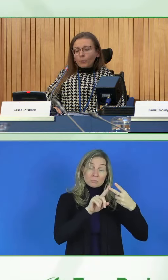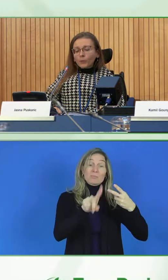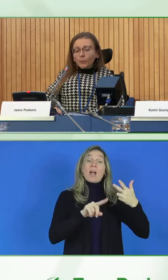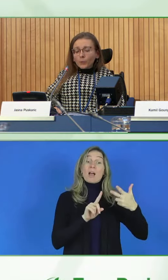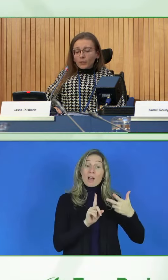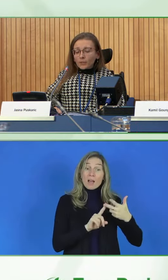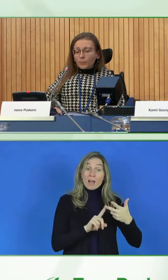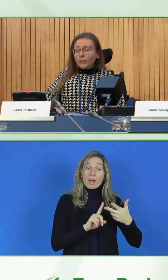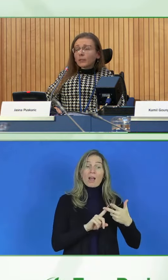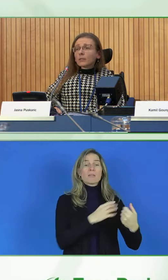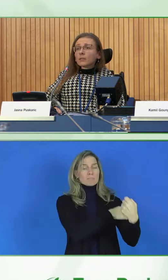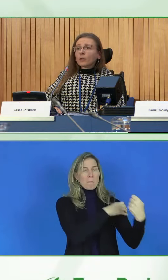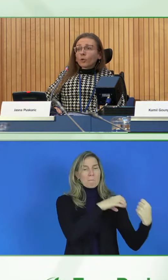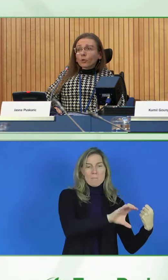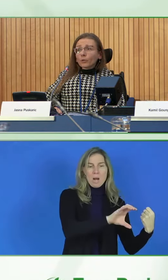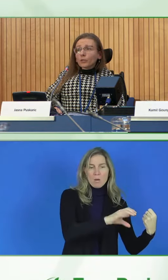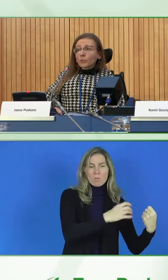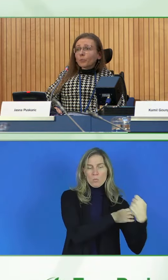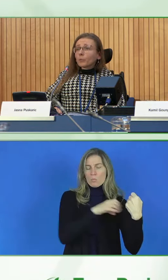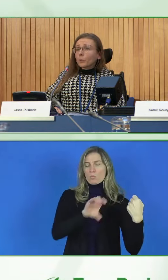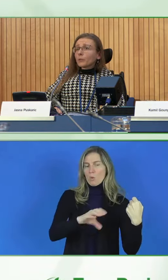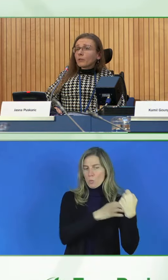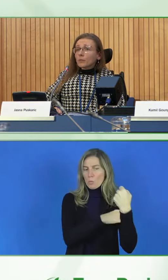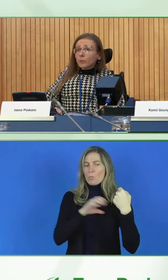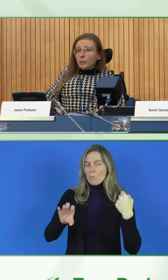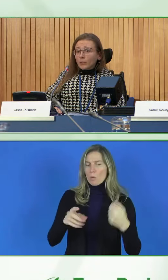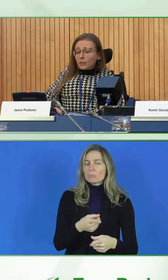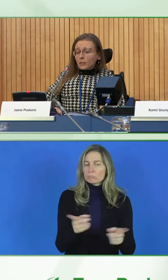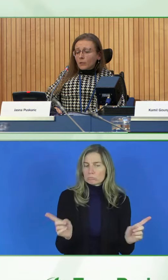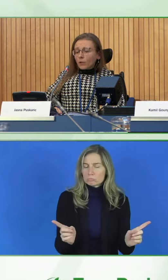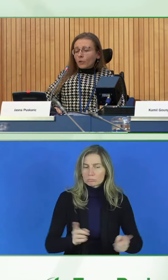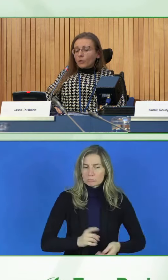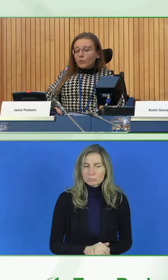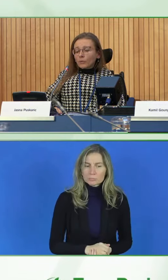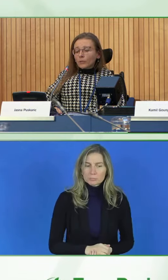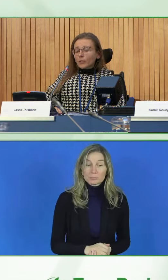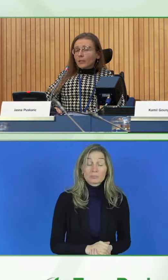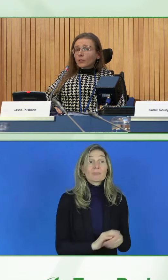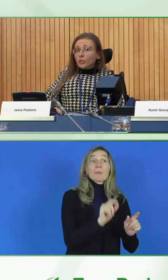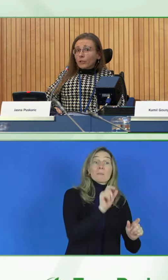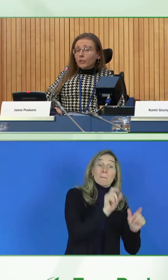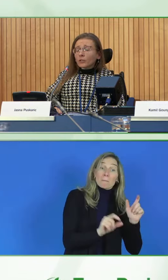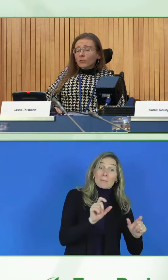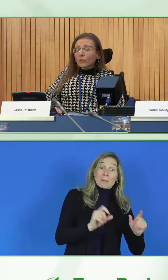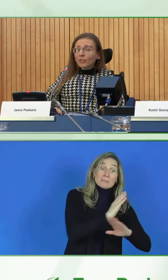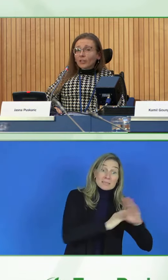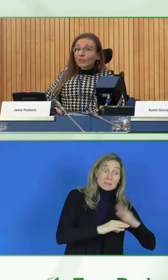People with disabilities encourage people with disabilities to take